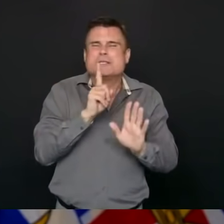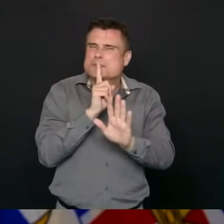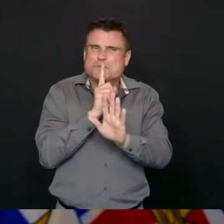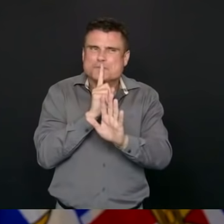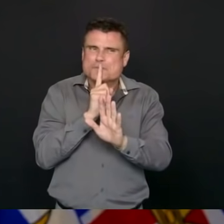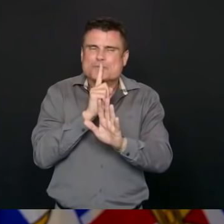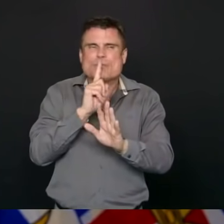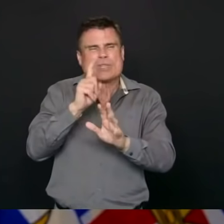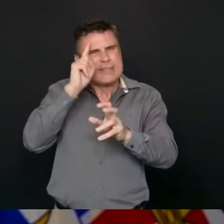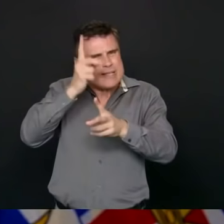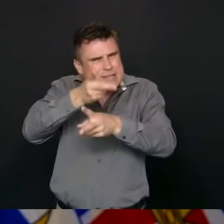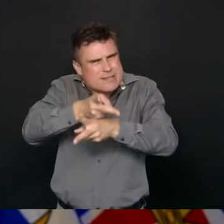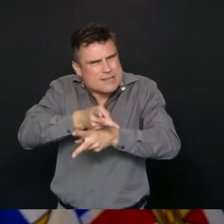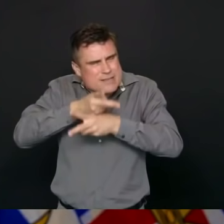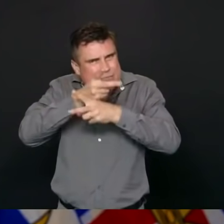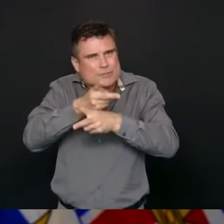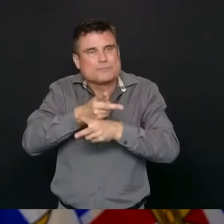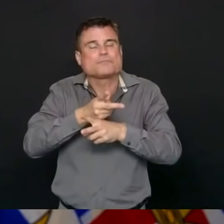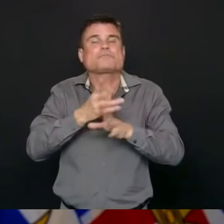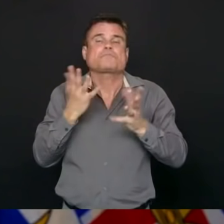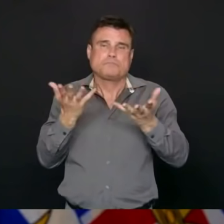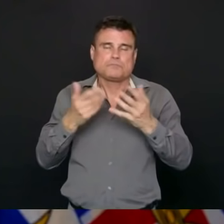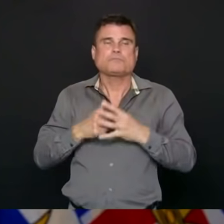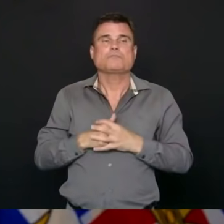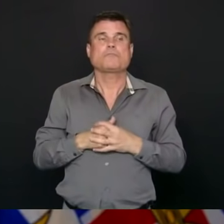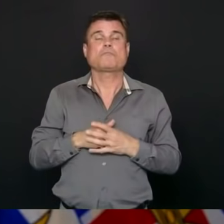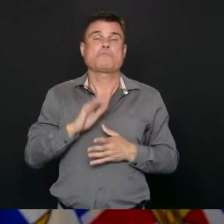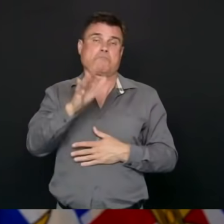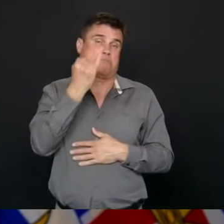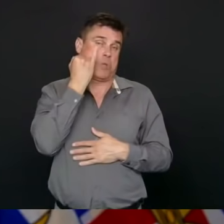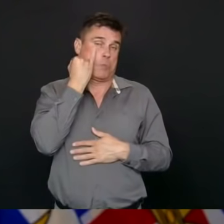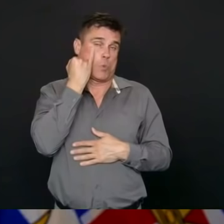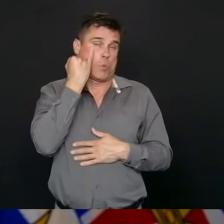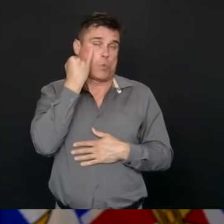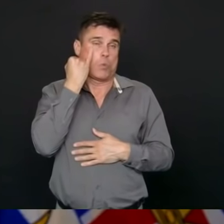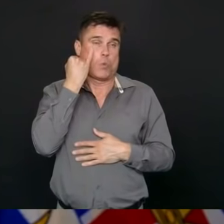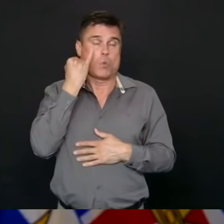connections and that increases our risk. If I'm someone who had somebody in my family,